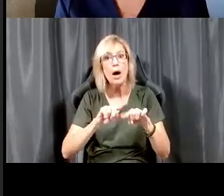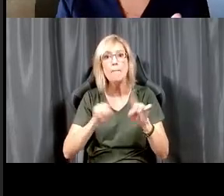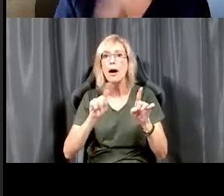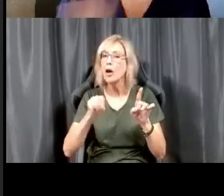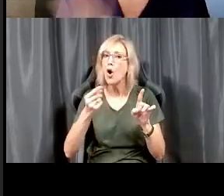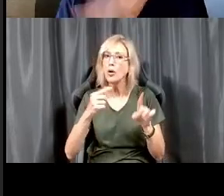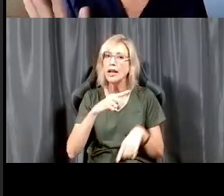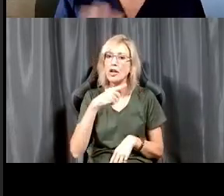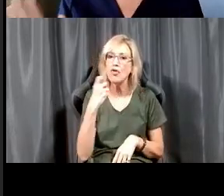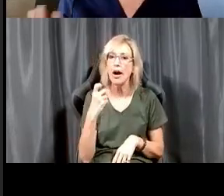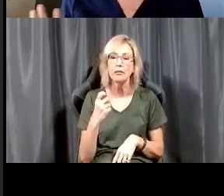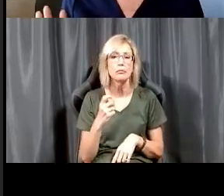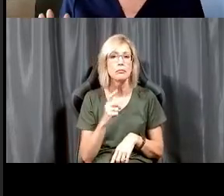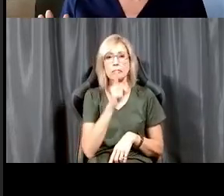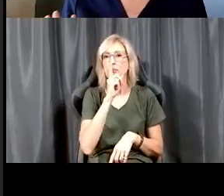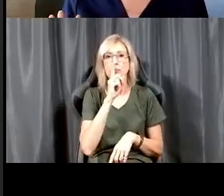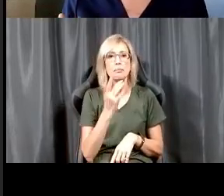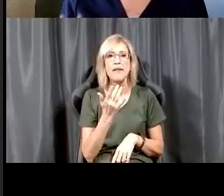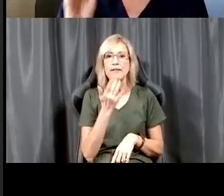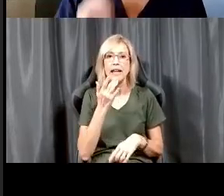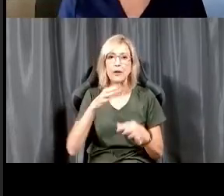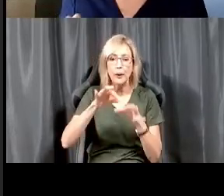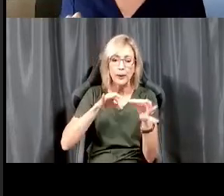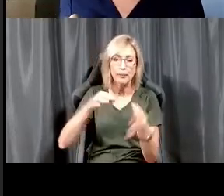And not with any flavor packets on it. Just the noodle.